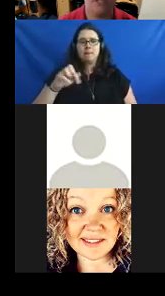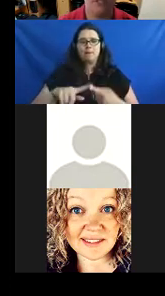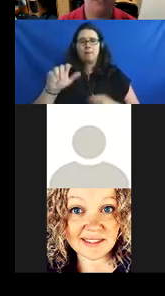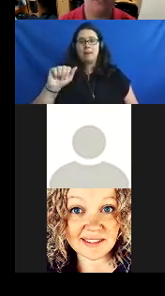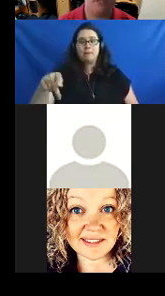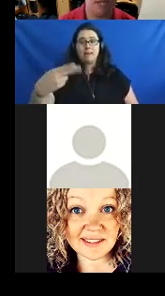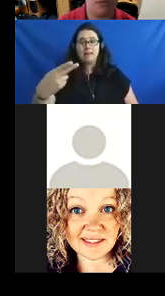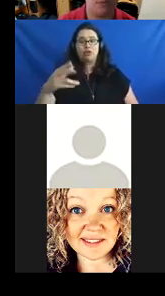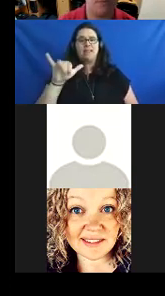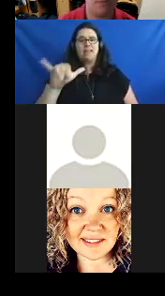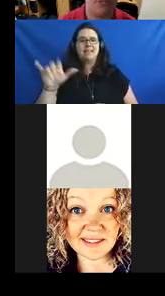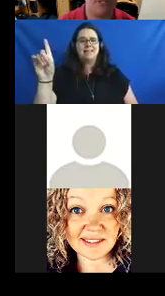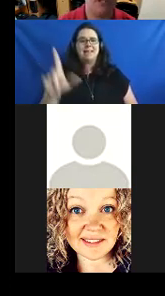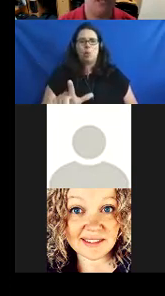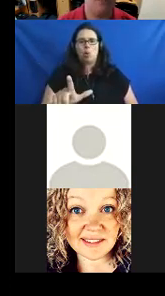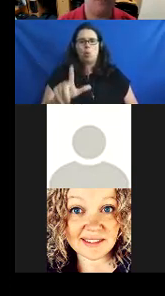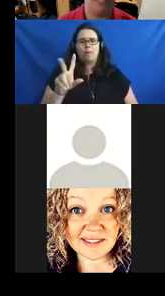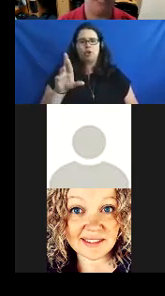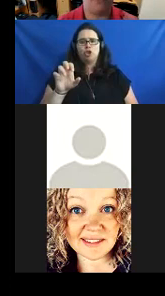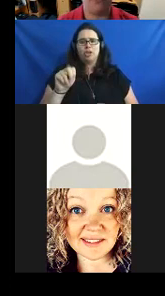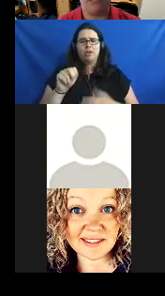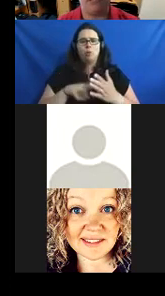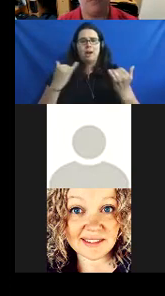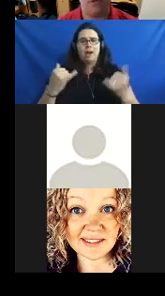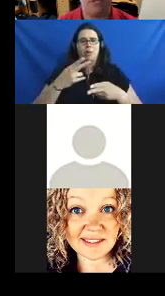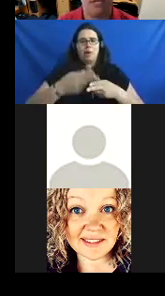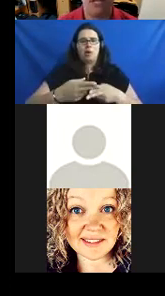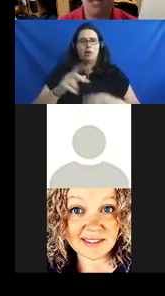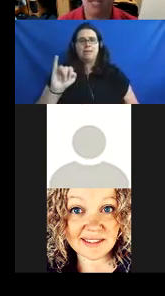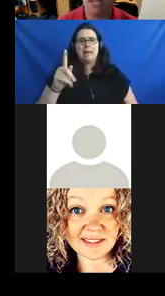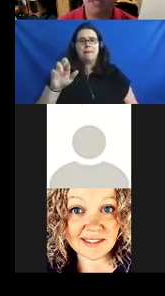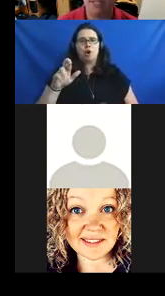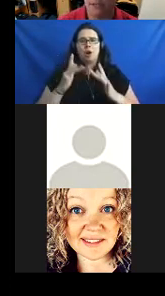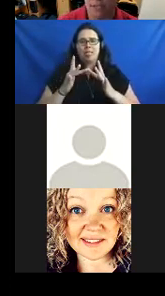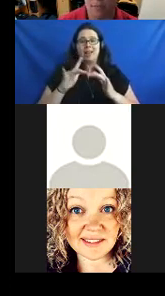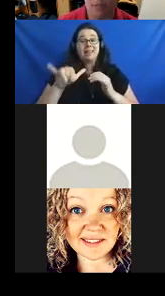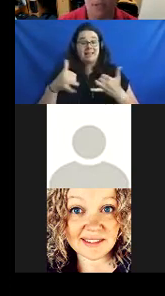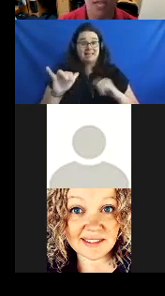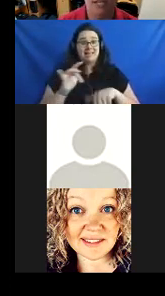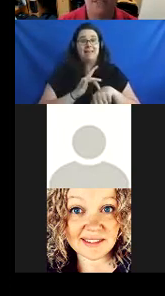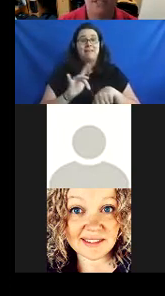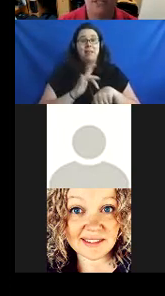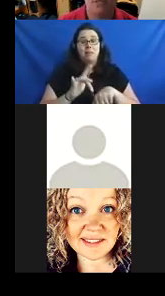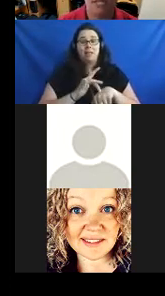THIS IS THE DOWNLOADABLE VERSION OF WHAT THEY NOW TURNED INTO TYPER ONLINE. THAT STILL IS AVAILABLE.